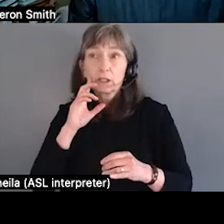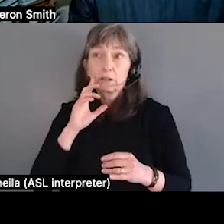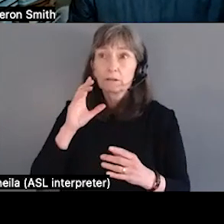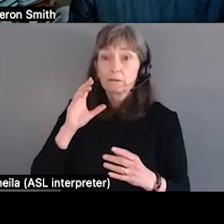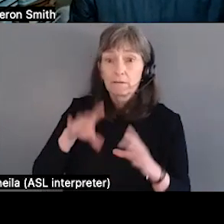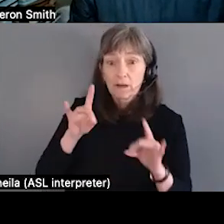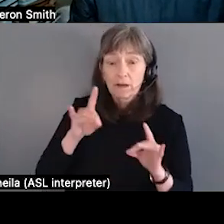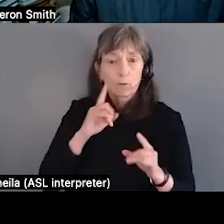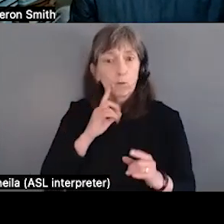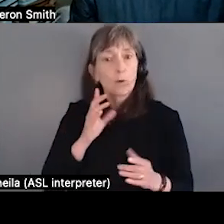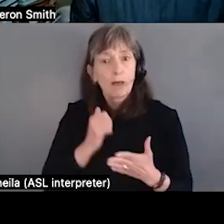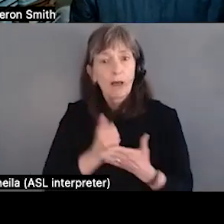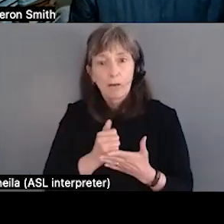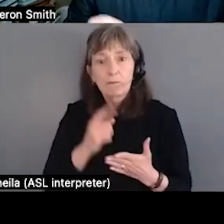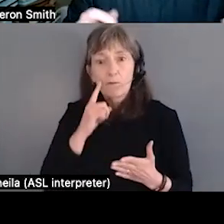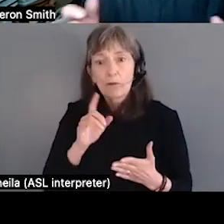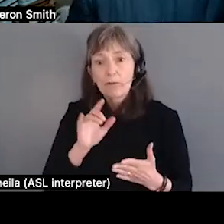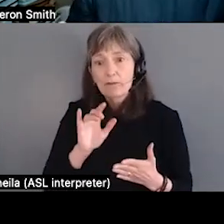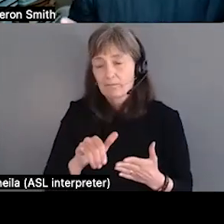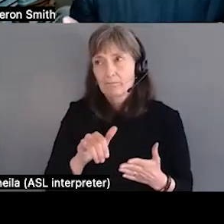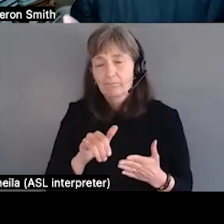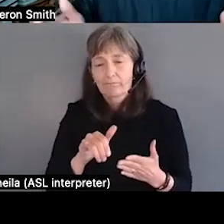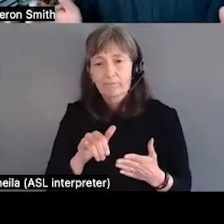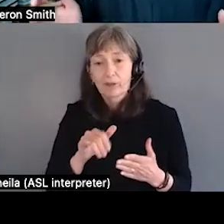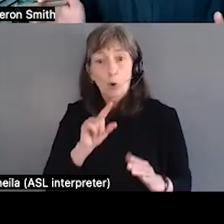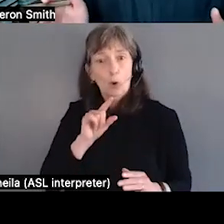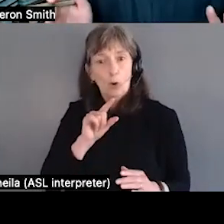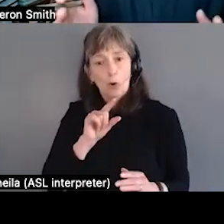So, I've rattled through a lot of that. Onto the last couple of slides.